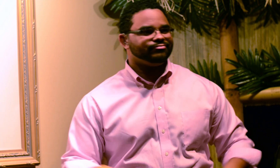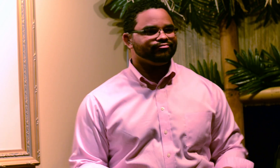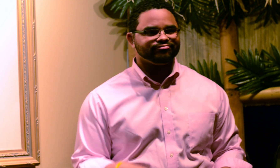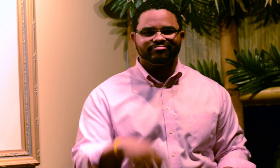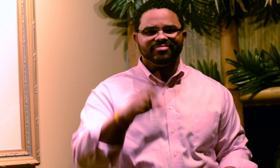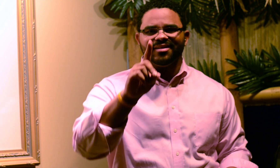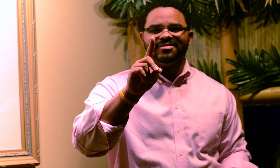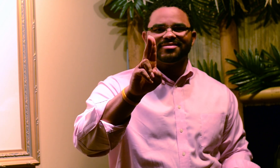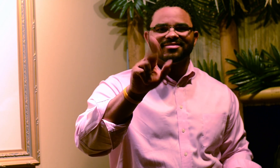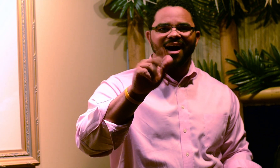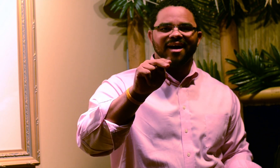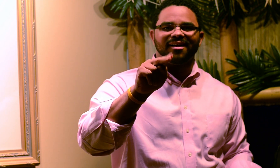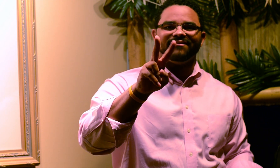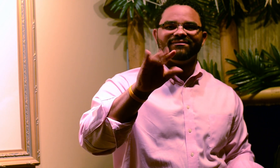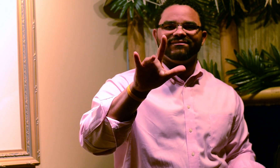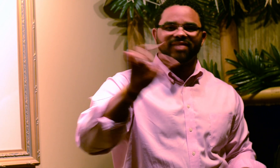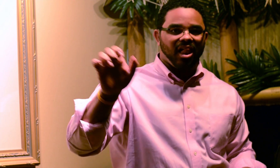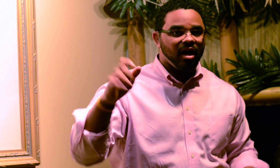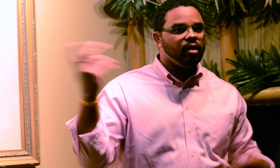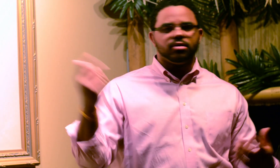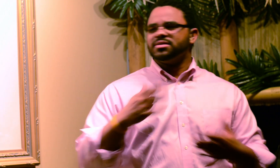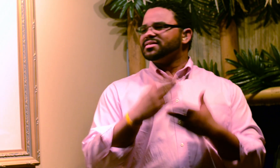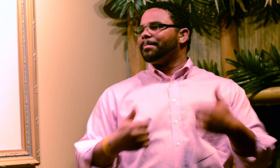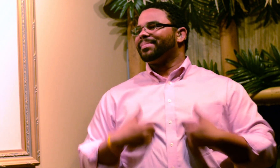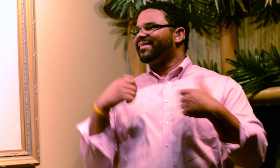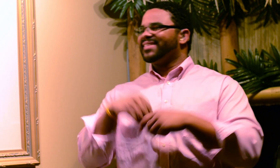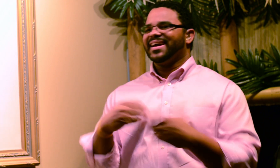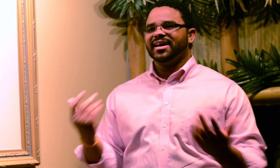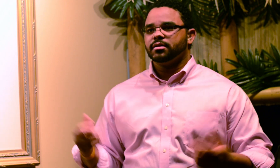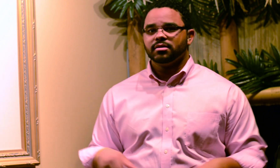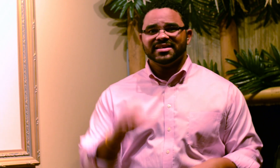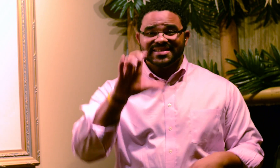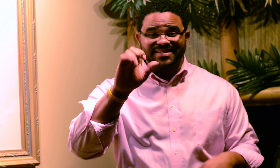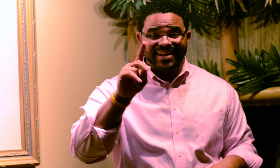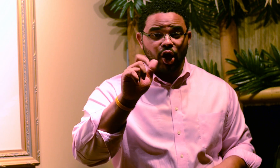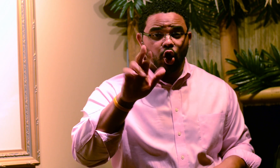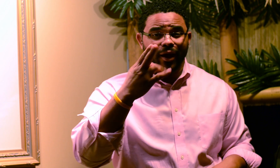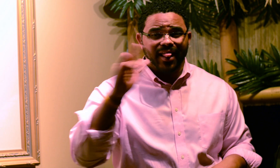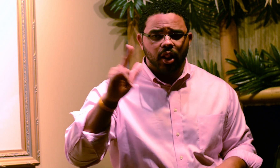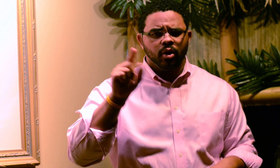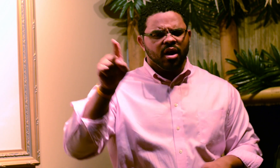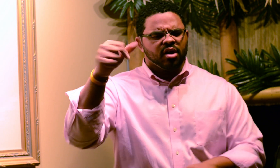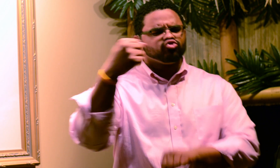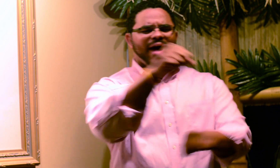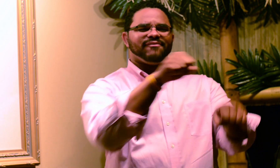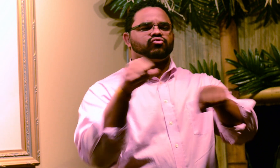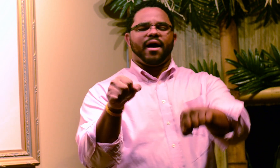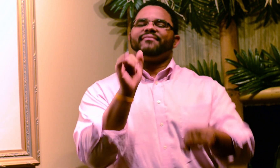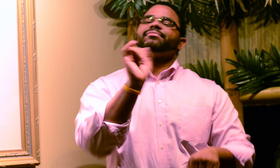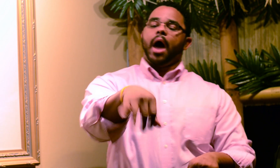Some live in, you know, Duncanville. Some live in Cedar Hill. Quite a bit of us already drive a long way to get services.